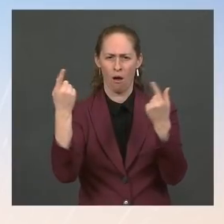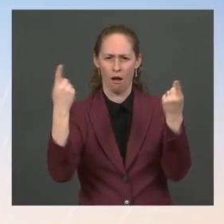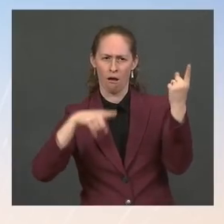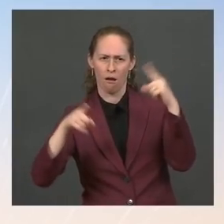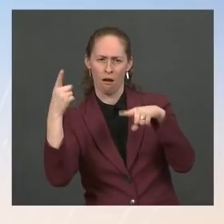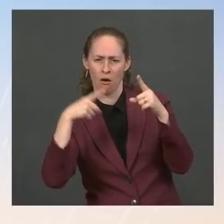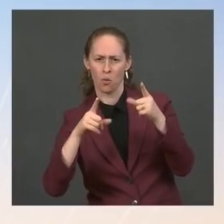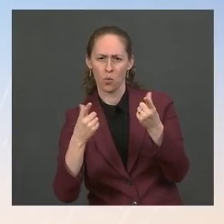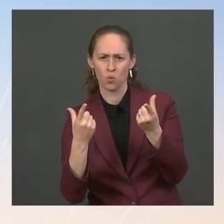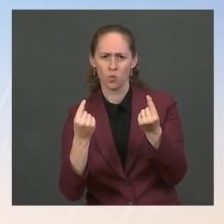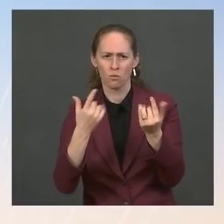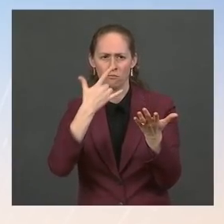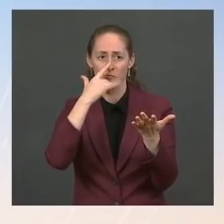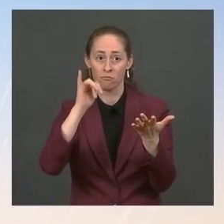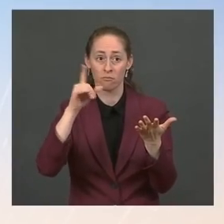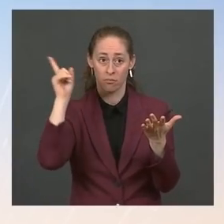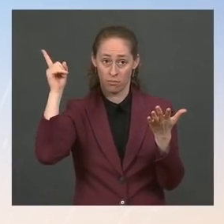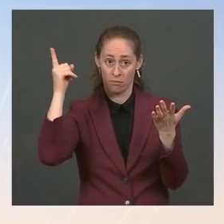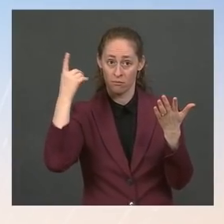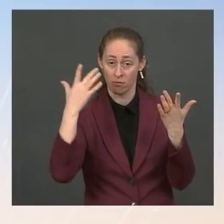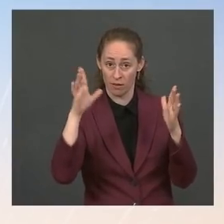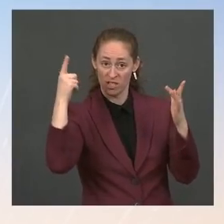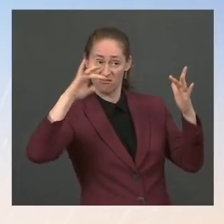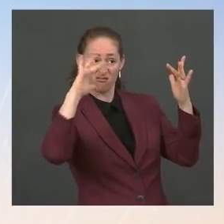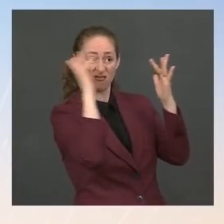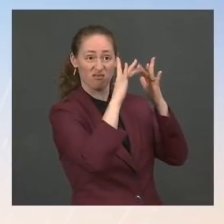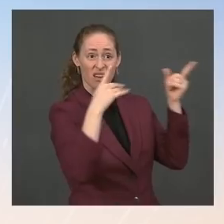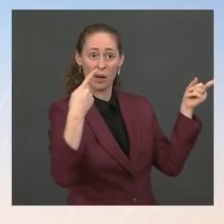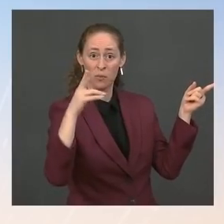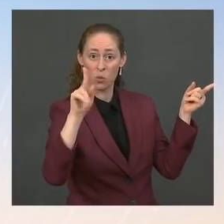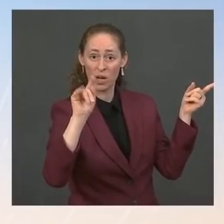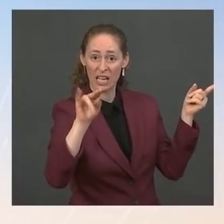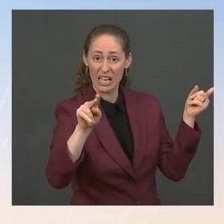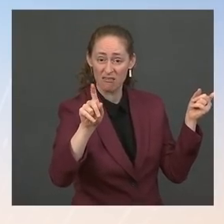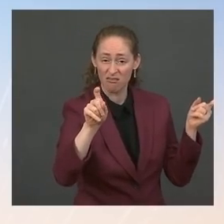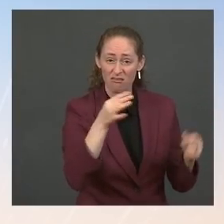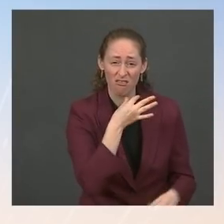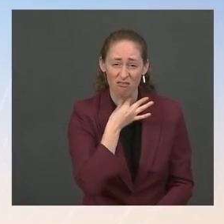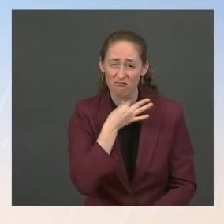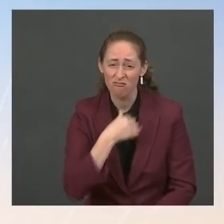What's the level of engagement right now between the White House and Moscow? Ms. Psaki: Sure. Let me start with your first question.